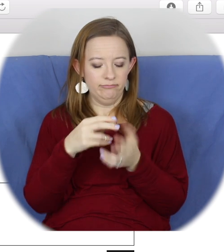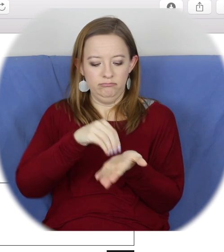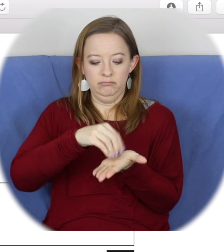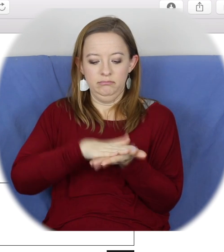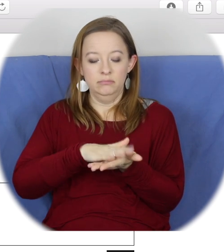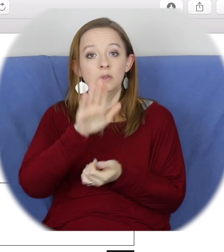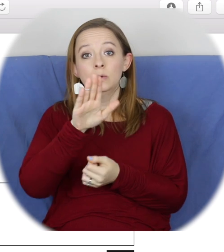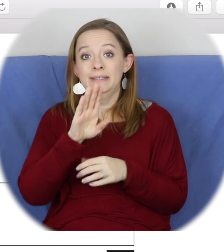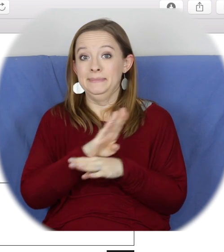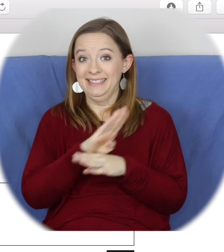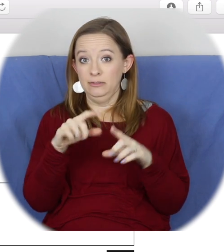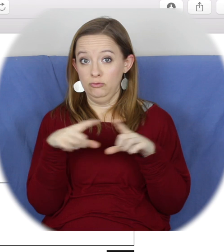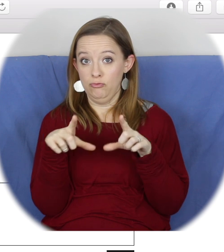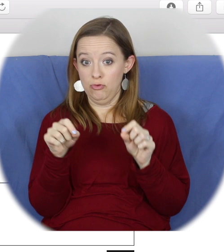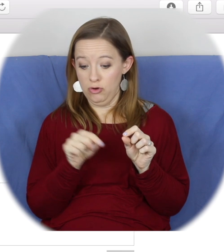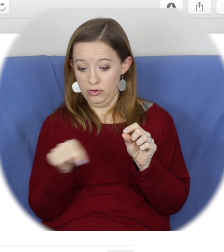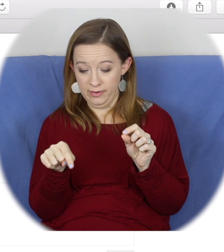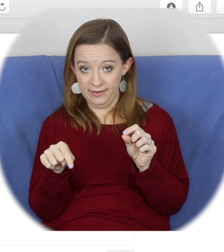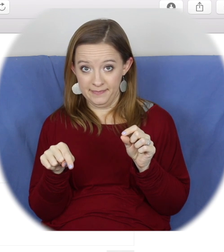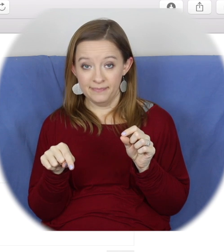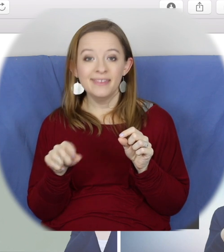put it on your business card,